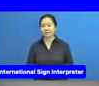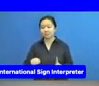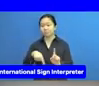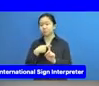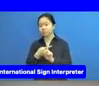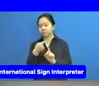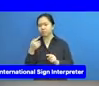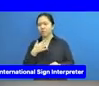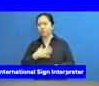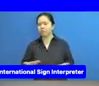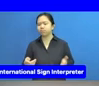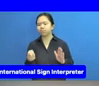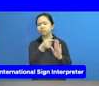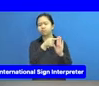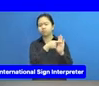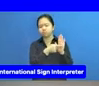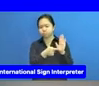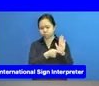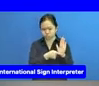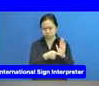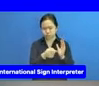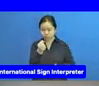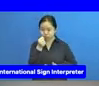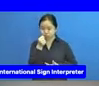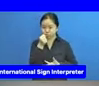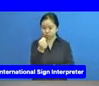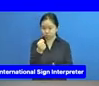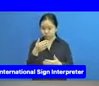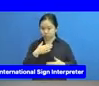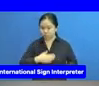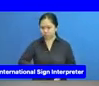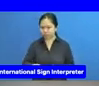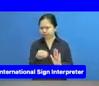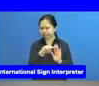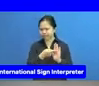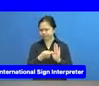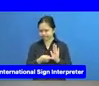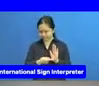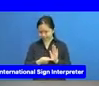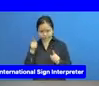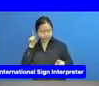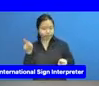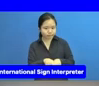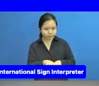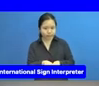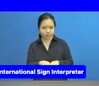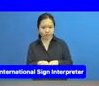But let's start with the basics. The open call of Perform Europe is now officially launched and we'll be open for four months